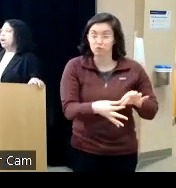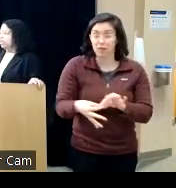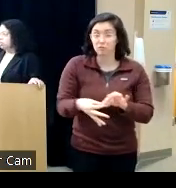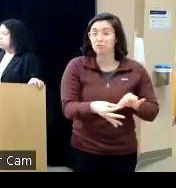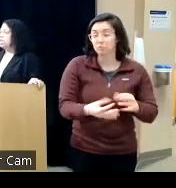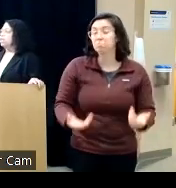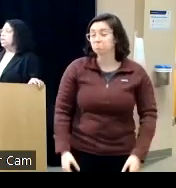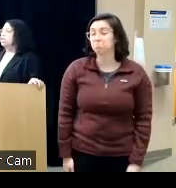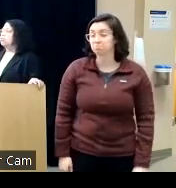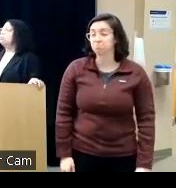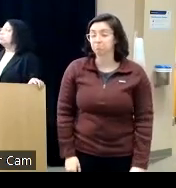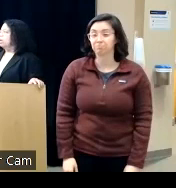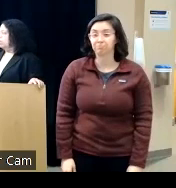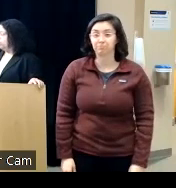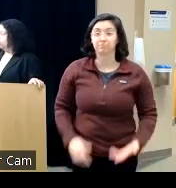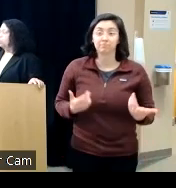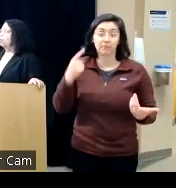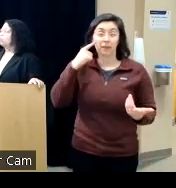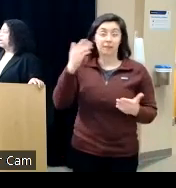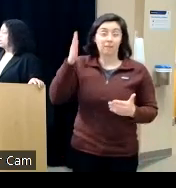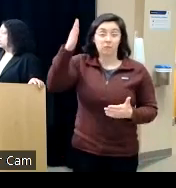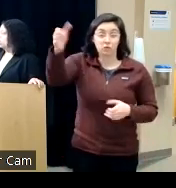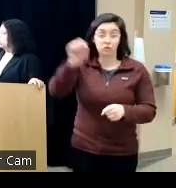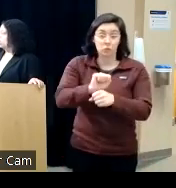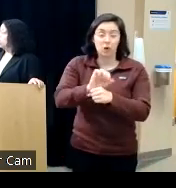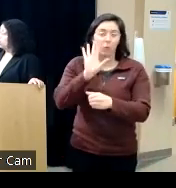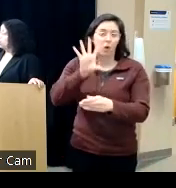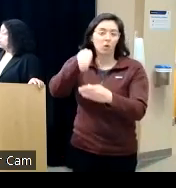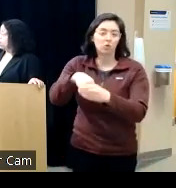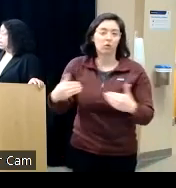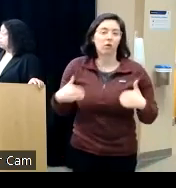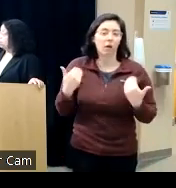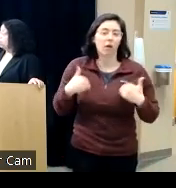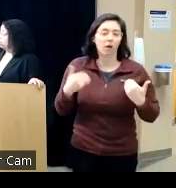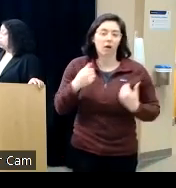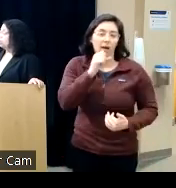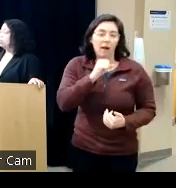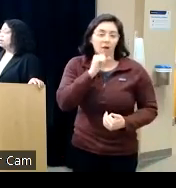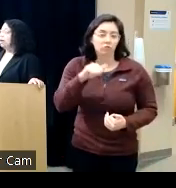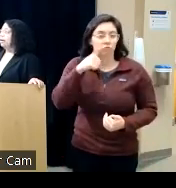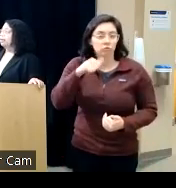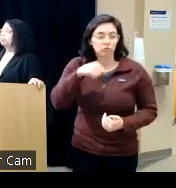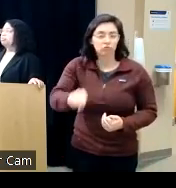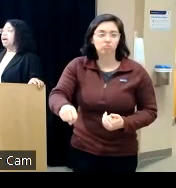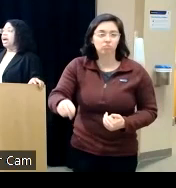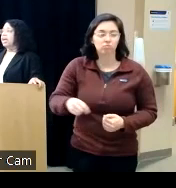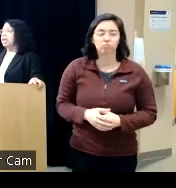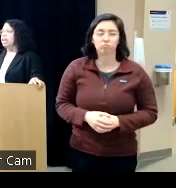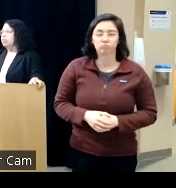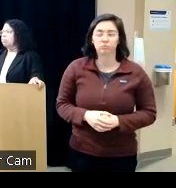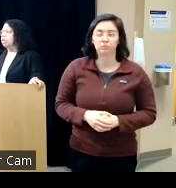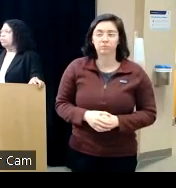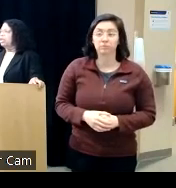so I do think that maybe future work might include younger ages of girls um I am going